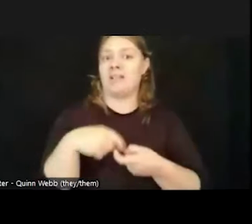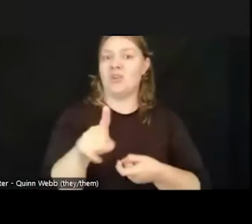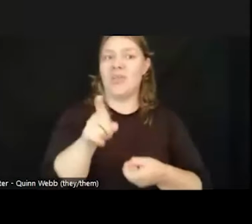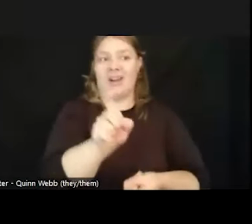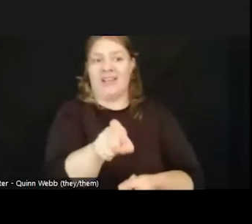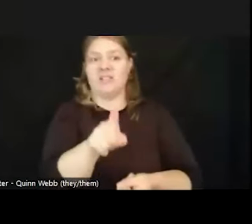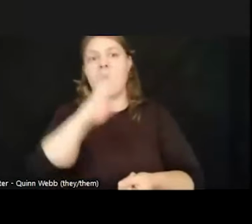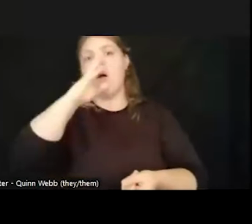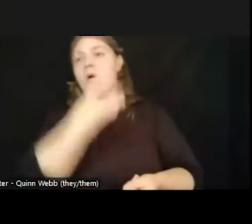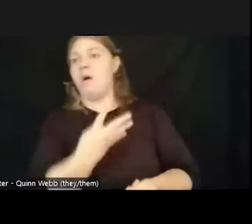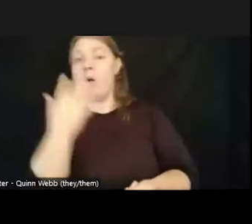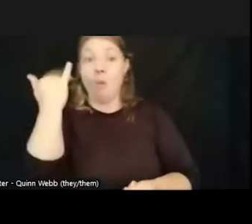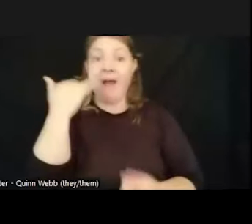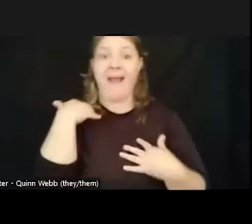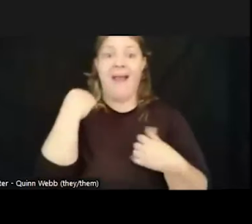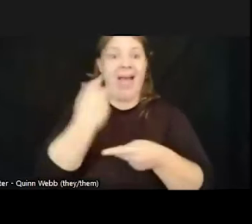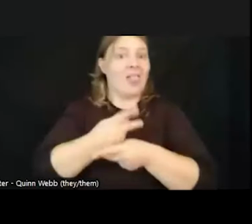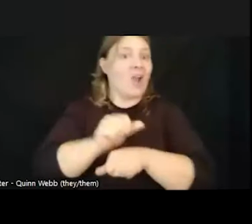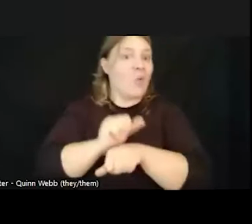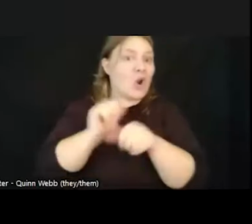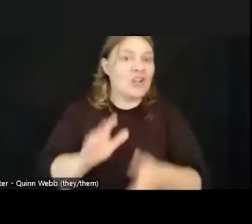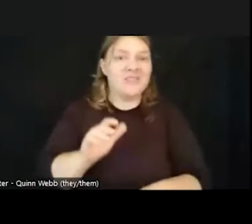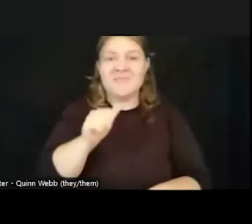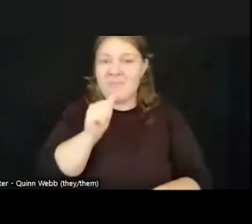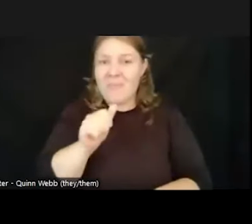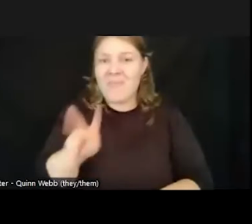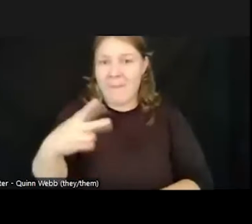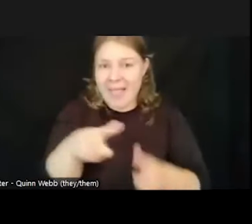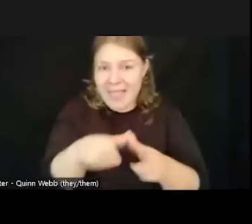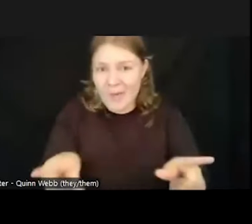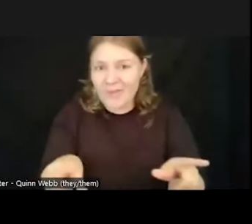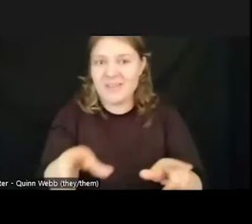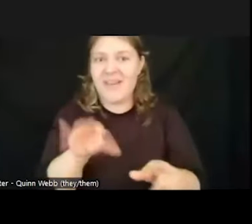workers and culturally responsive Healthcare it traces how Latino's trust in the medical